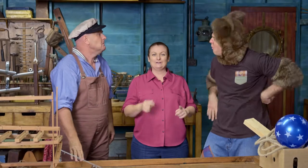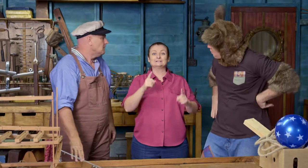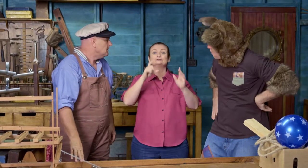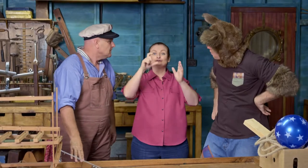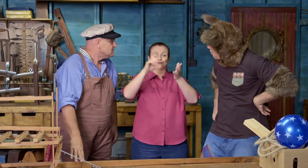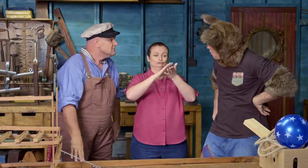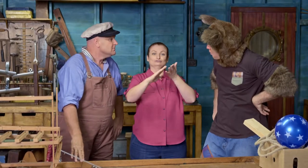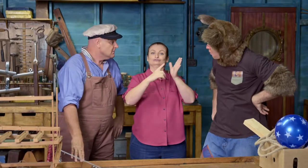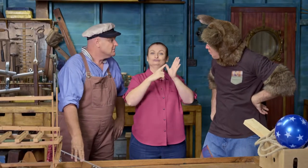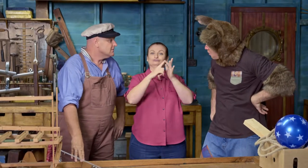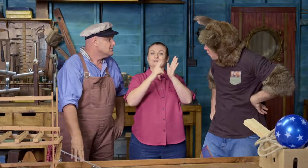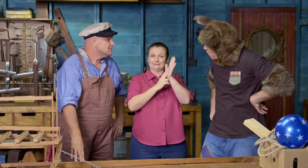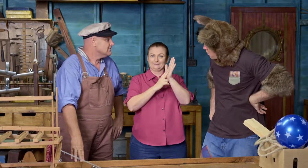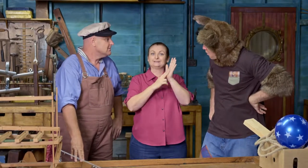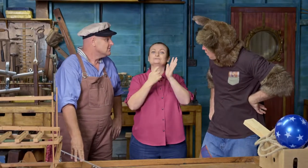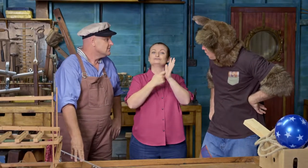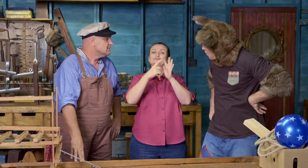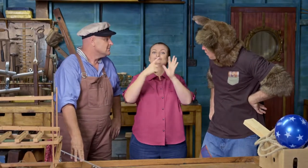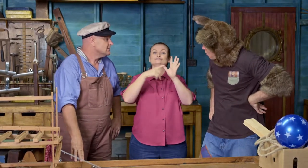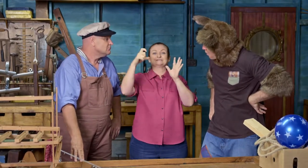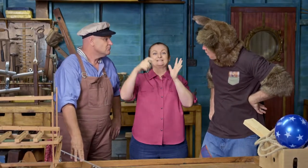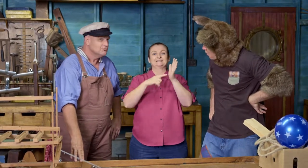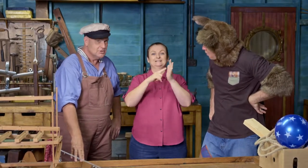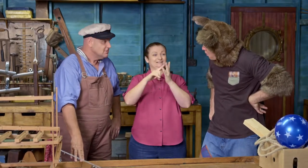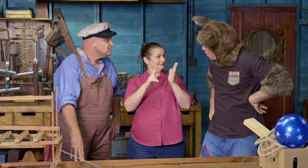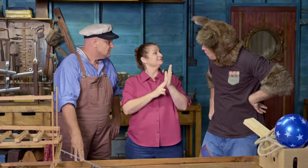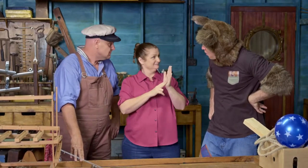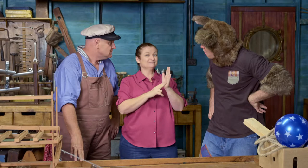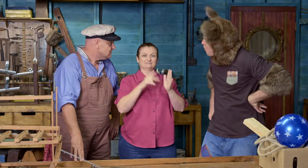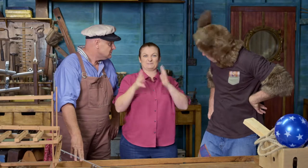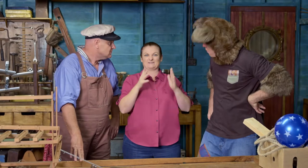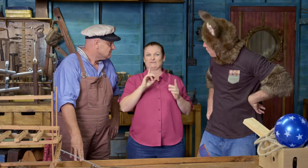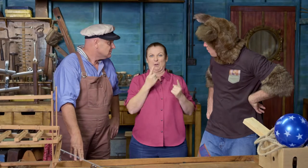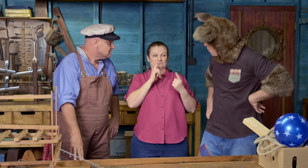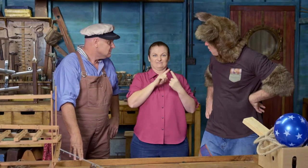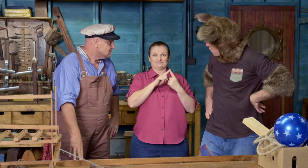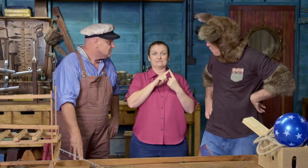Oh, well, a chain reaction is when one action starts the next action,